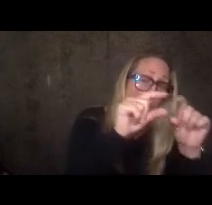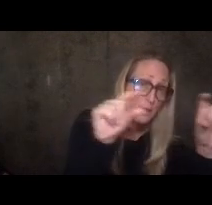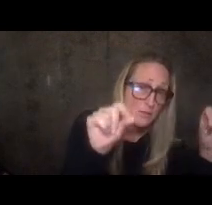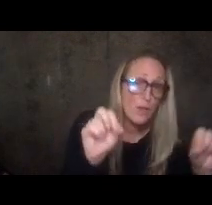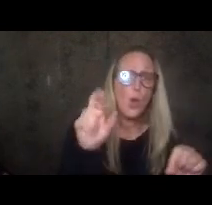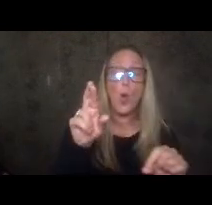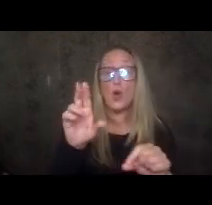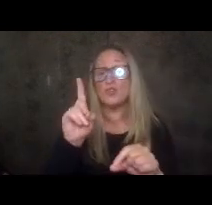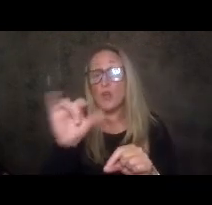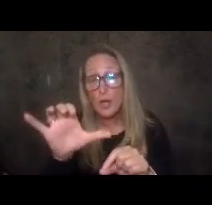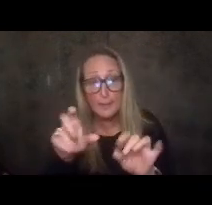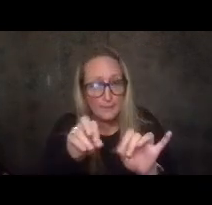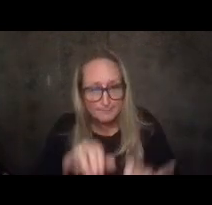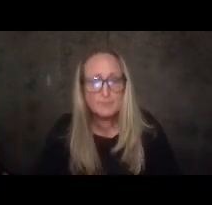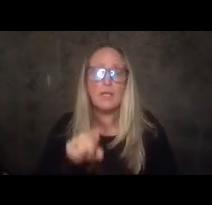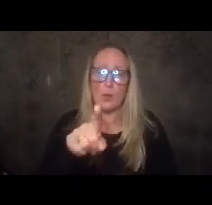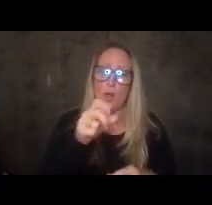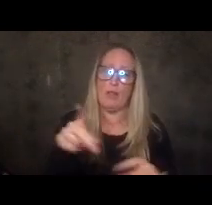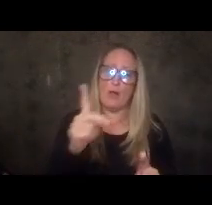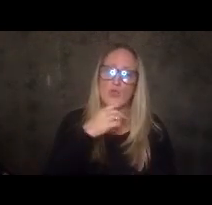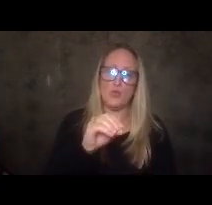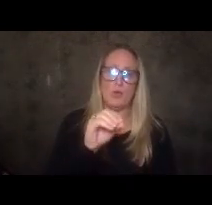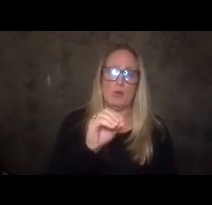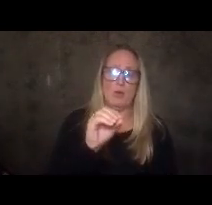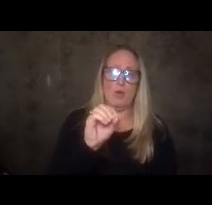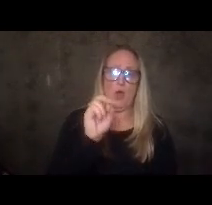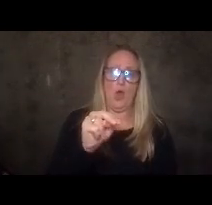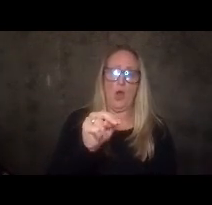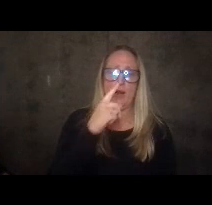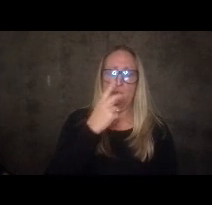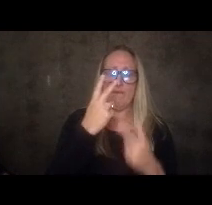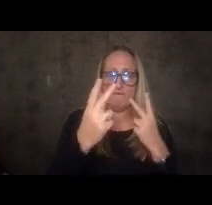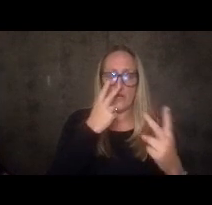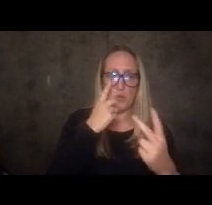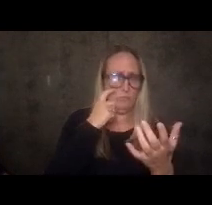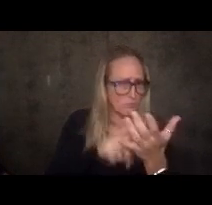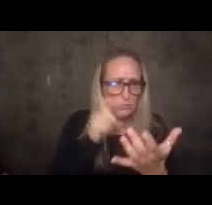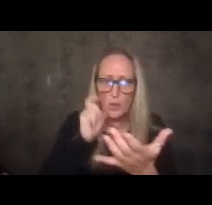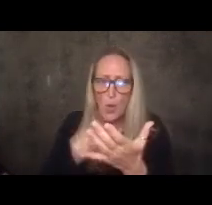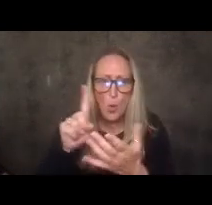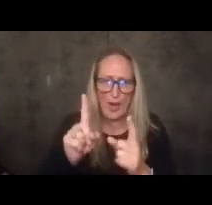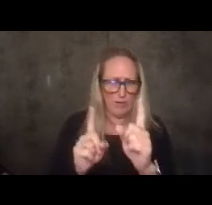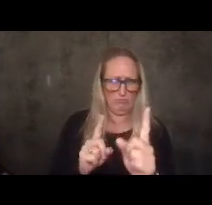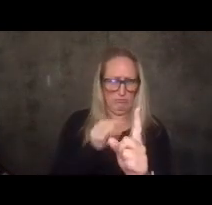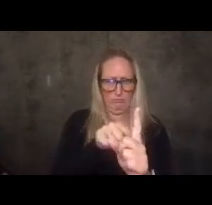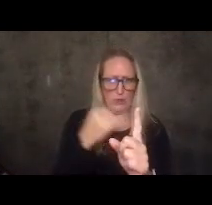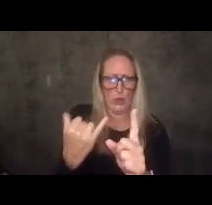will allow you to turn on visual indicators for where your text cursor currently is on the page.